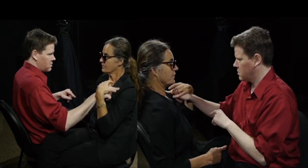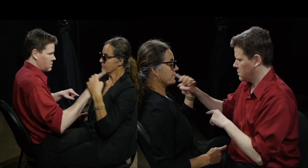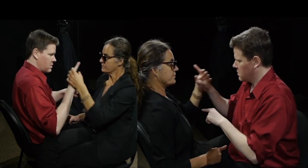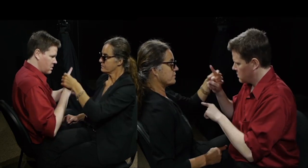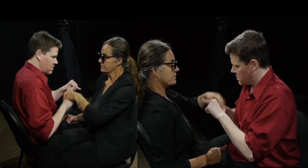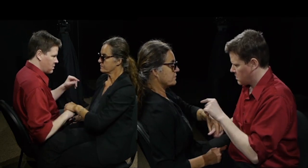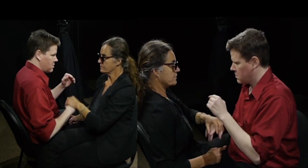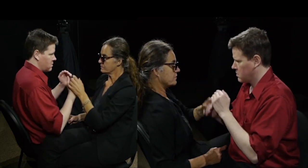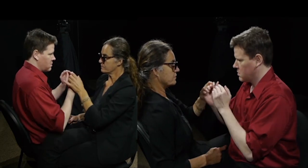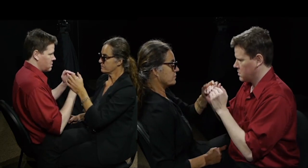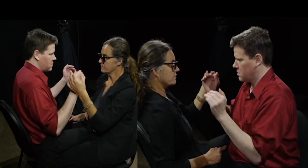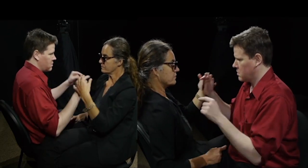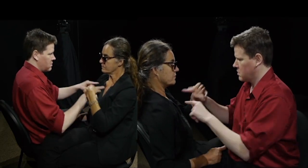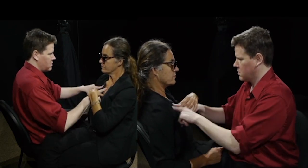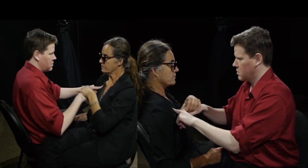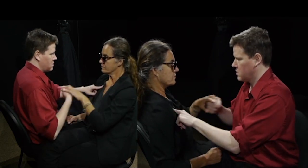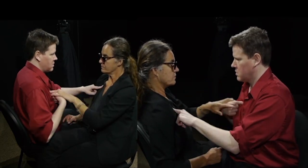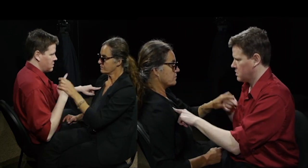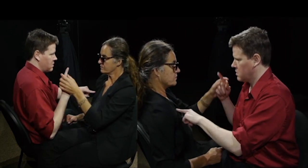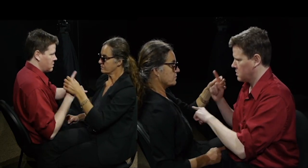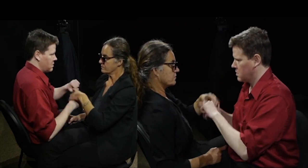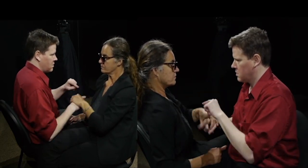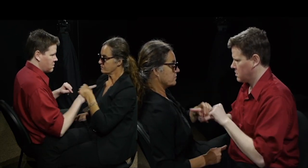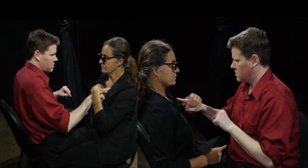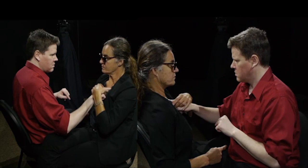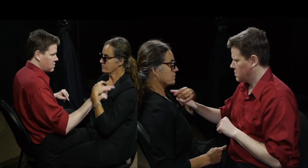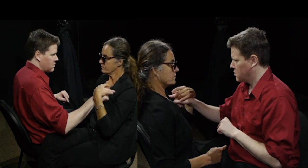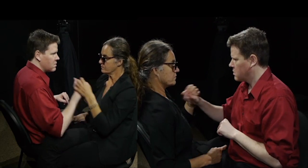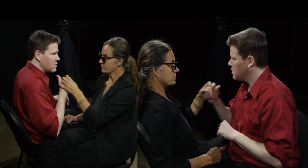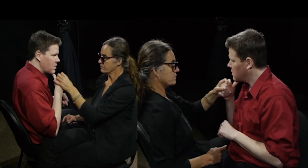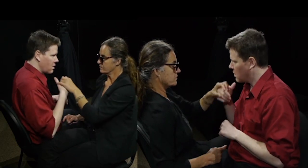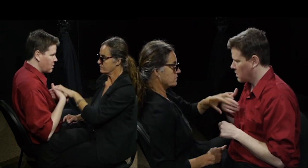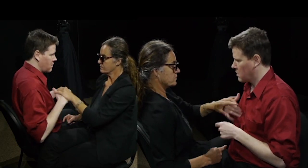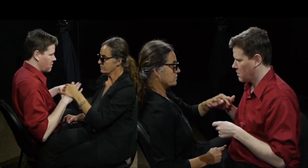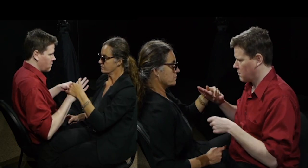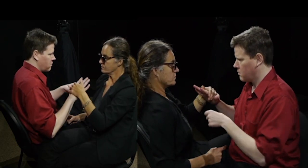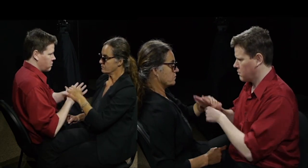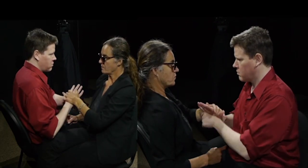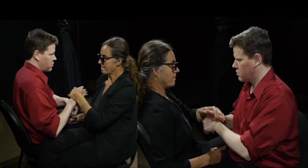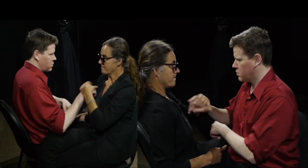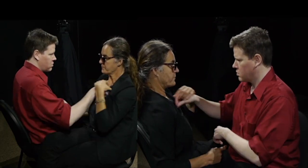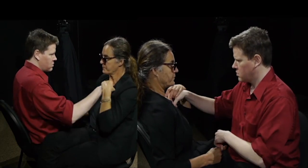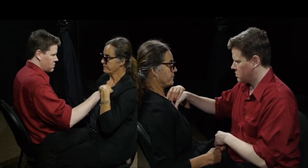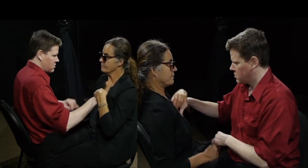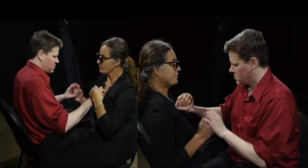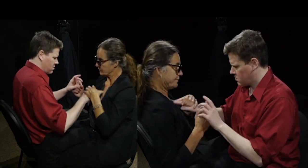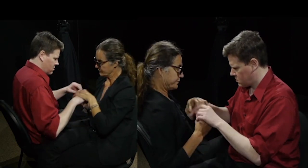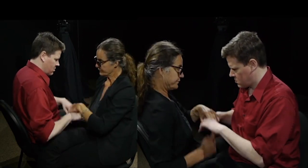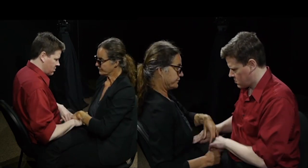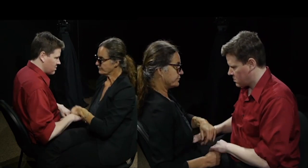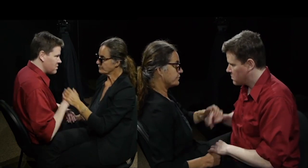of being DeafBlind affords us. They may have learned on a cognitive level to venture in and out of protactile space and language,